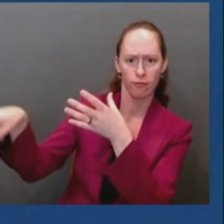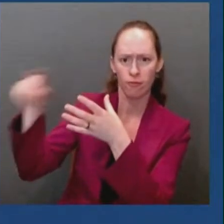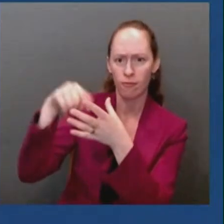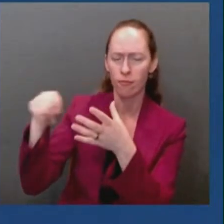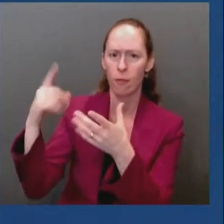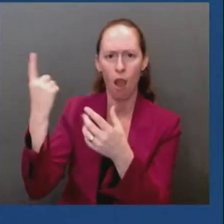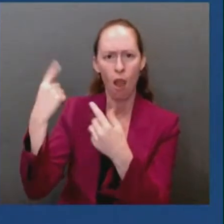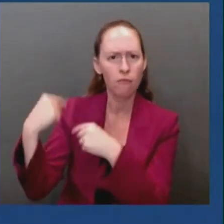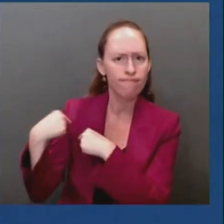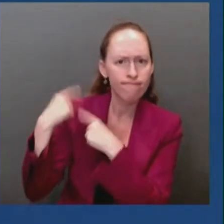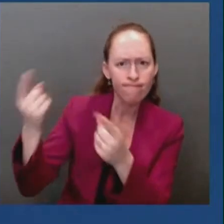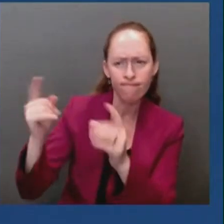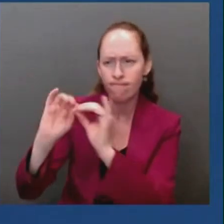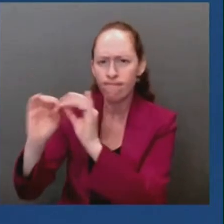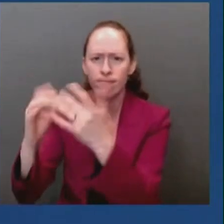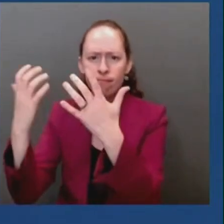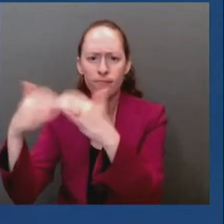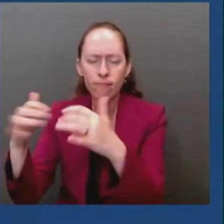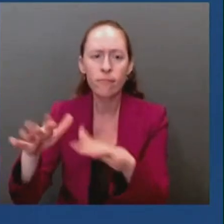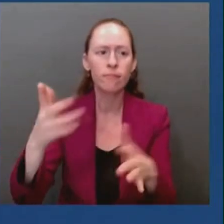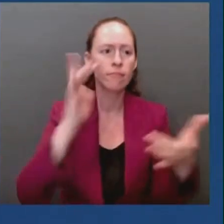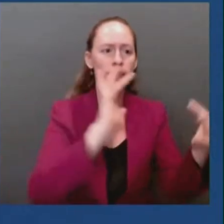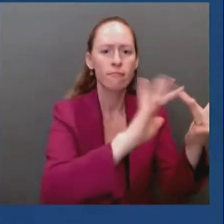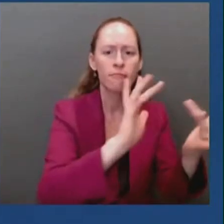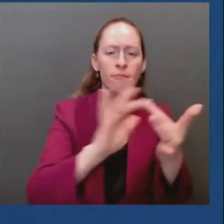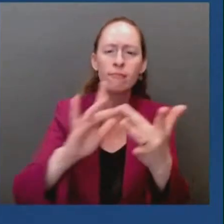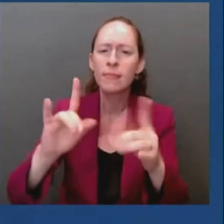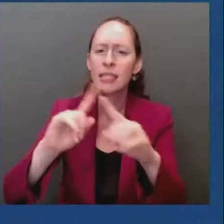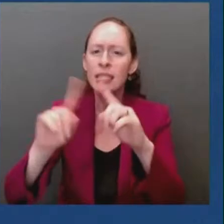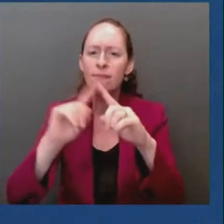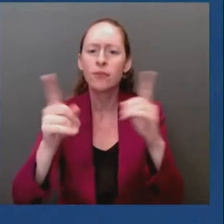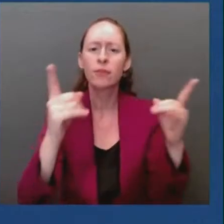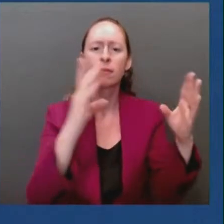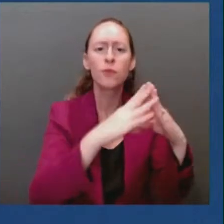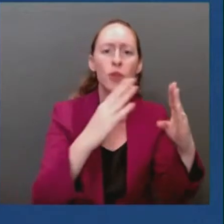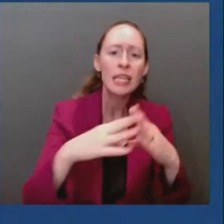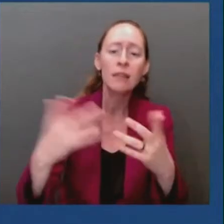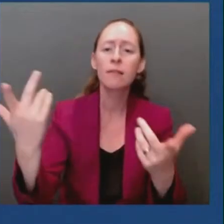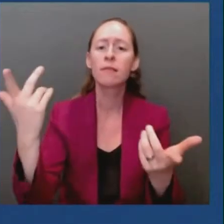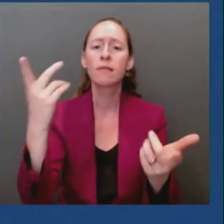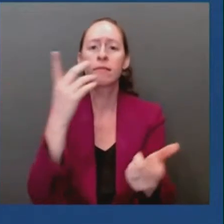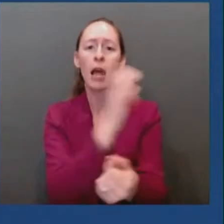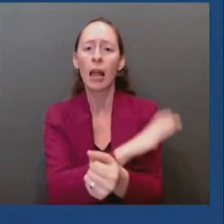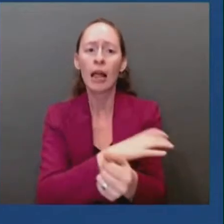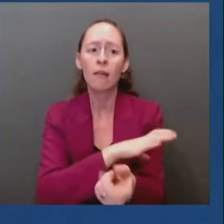CLOSE PARTNERSHIP WITH STATE AND